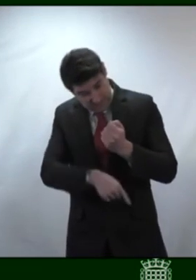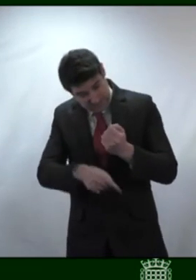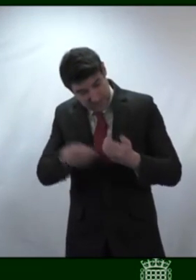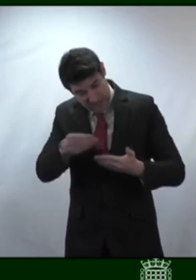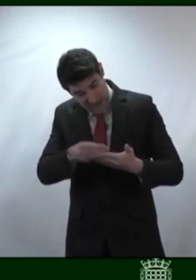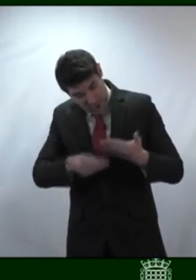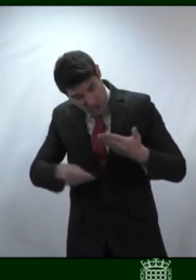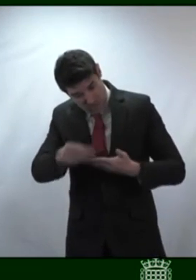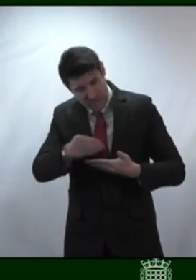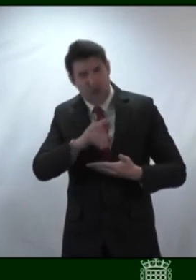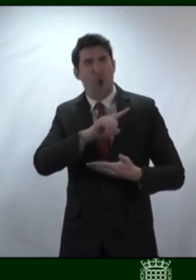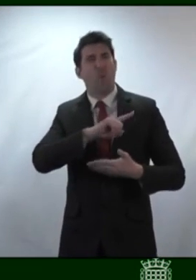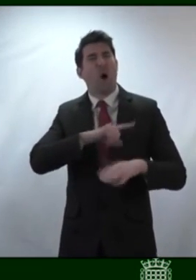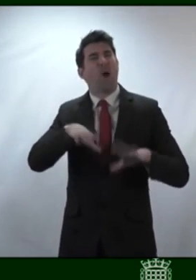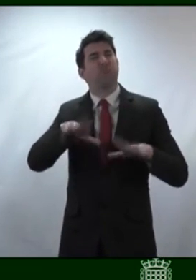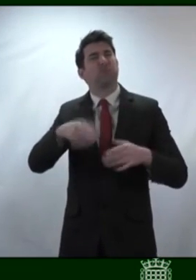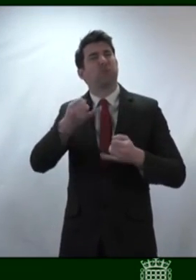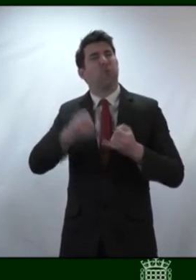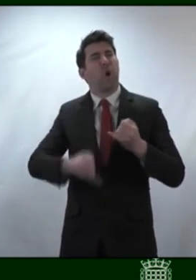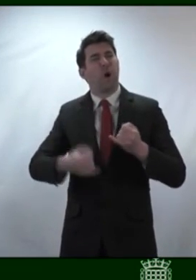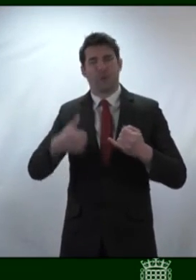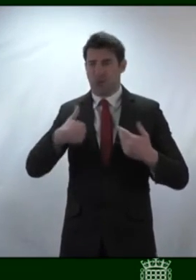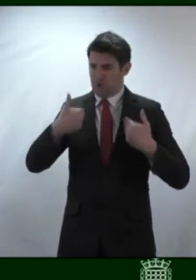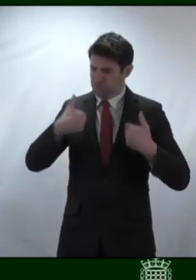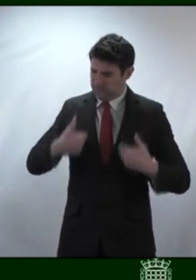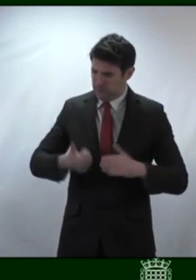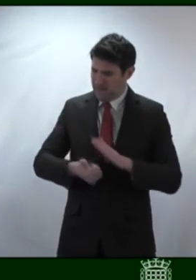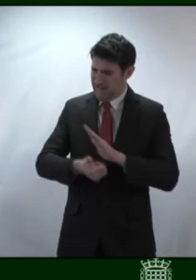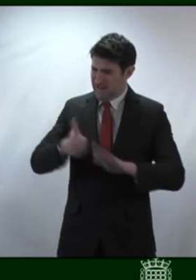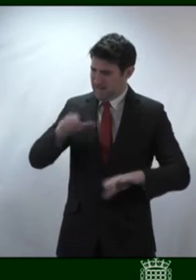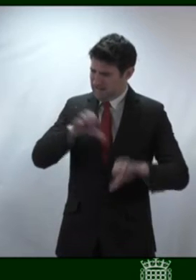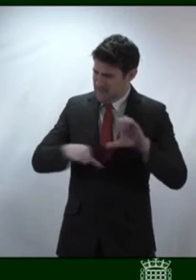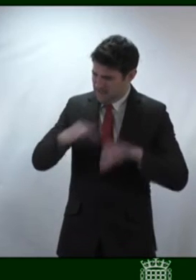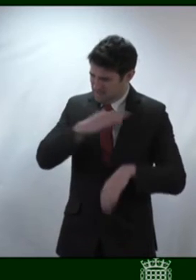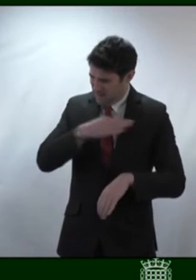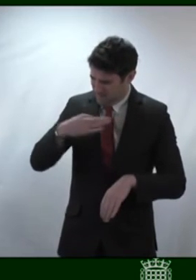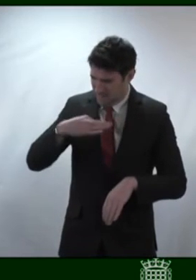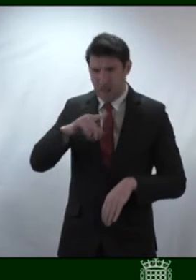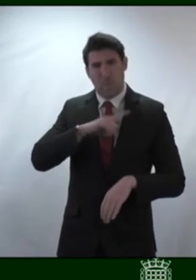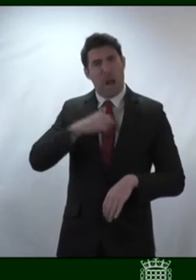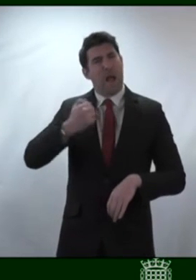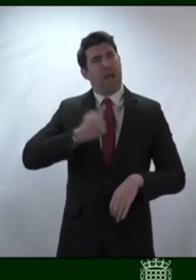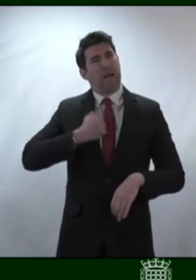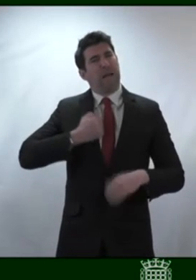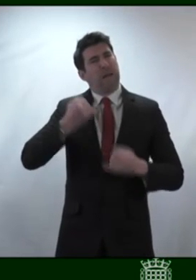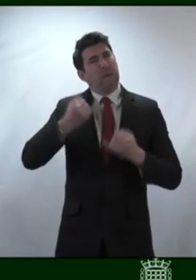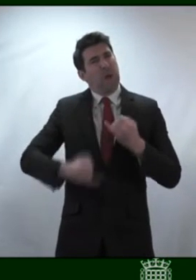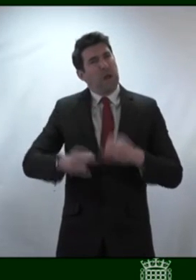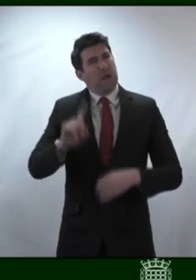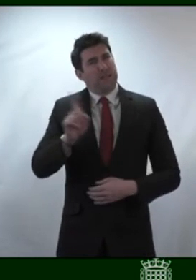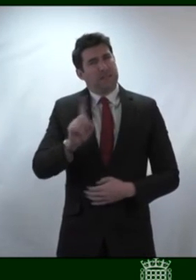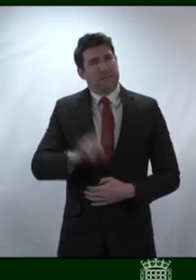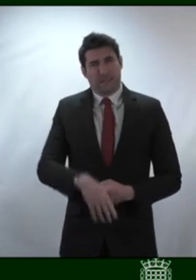does he think that has happened? >> The Prime Minister The House will have noted the slight change of tune in the right hon. and learned Gentleman’s